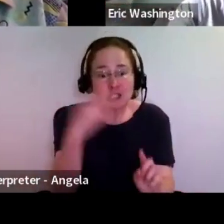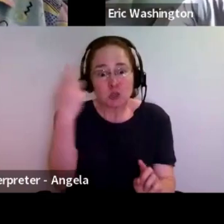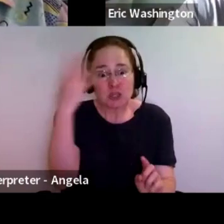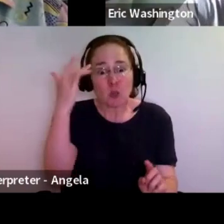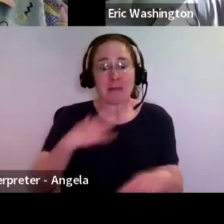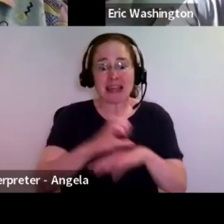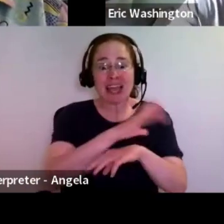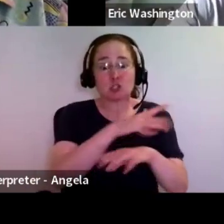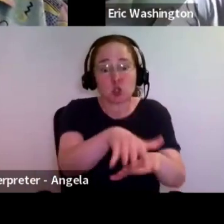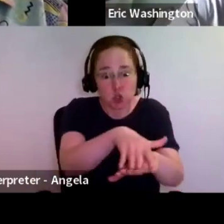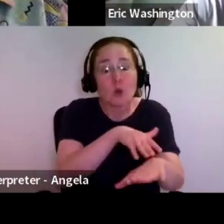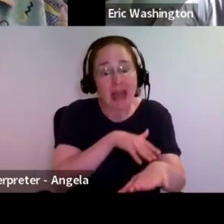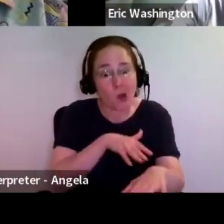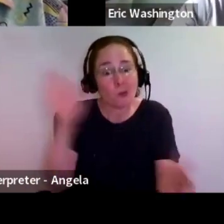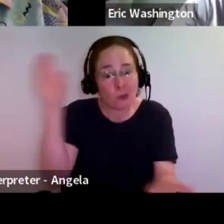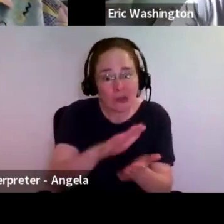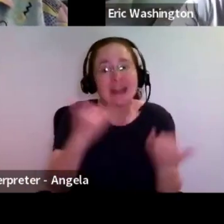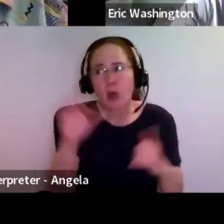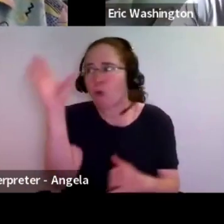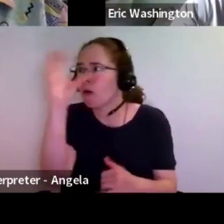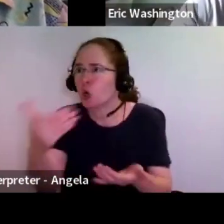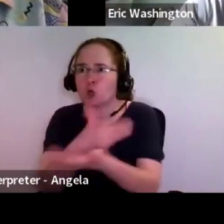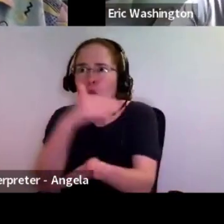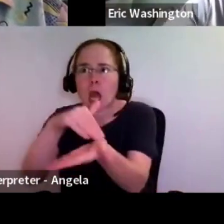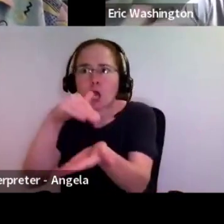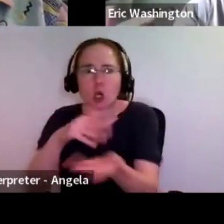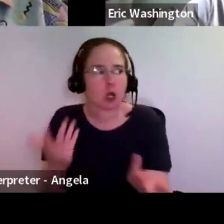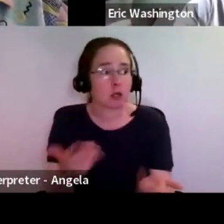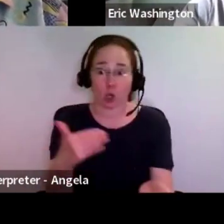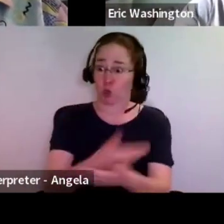find another doctor, and new doctors present new case